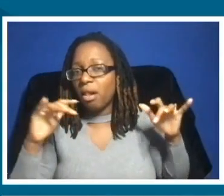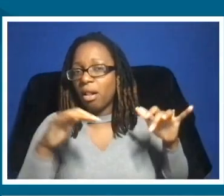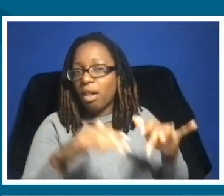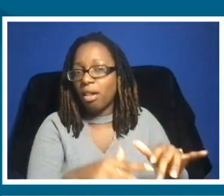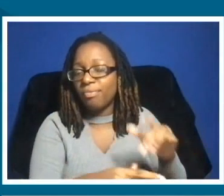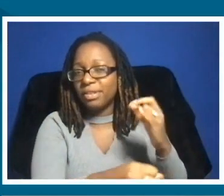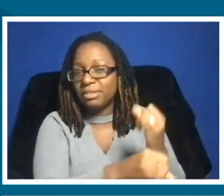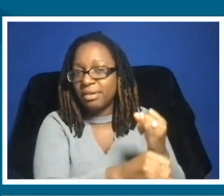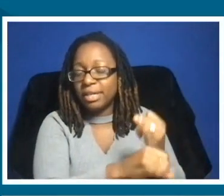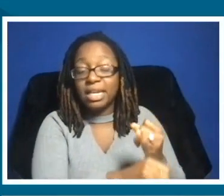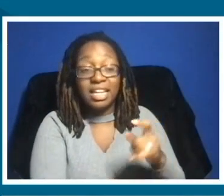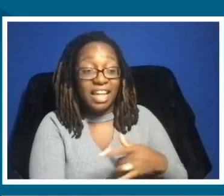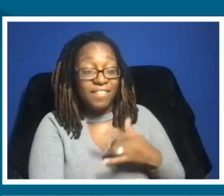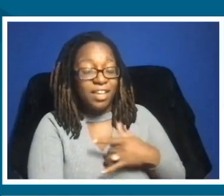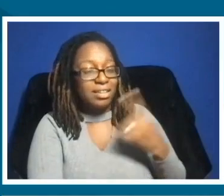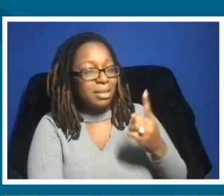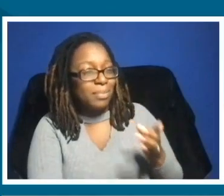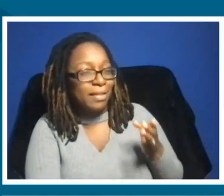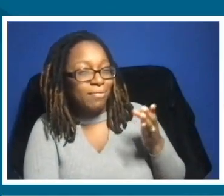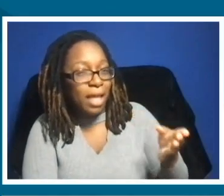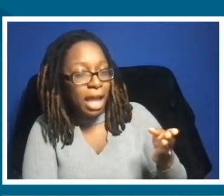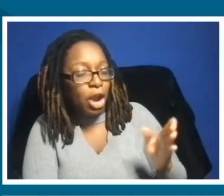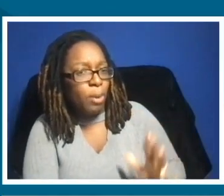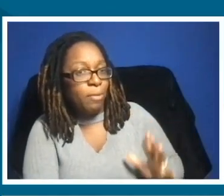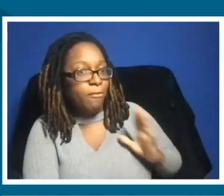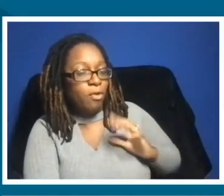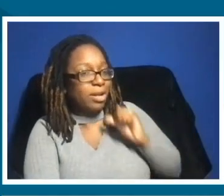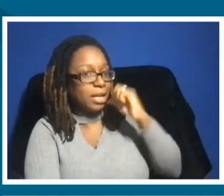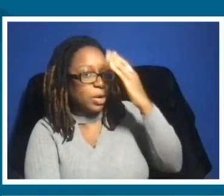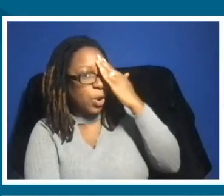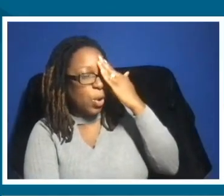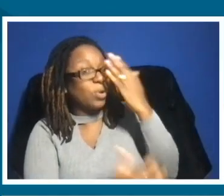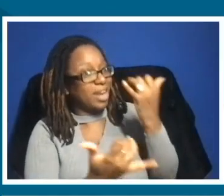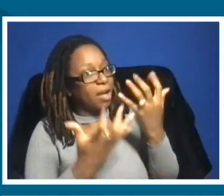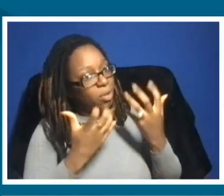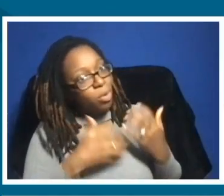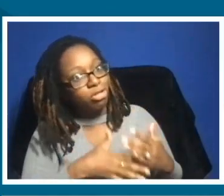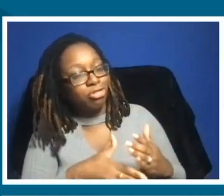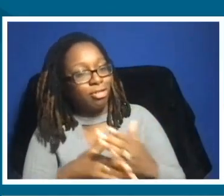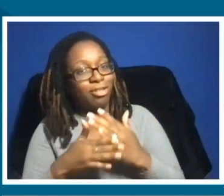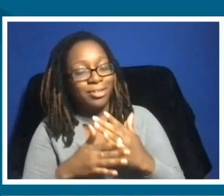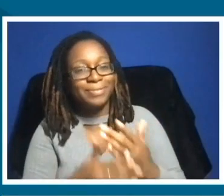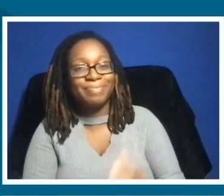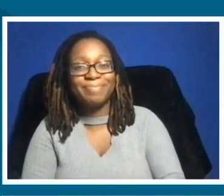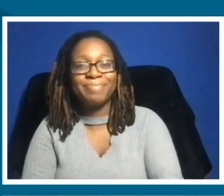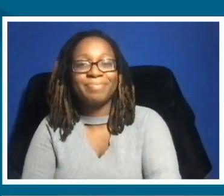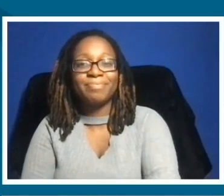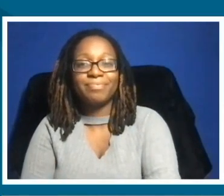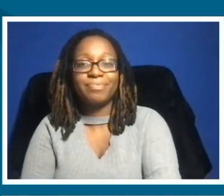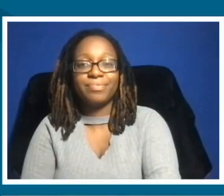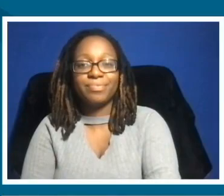something here that they didn't know about before and they wanted to share it